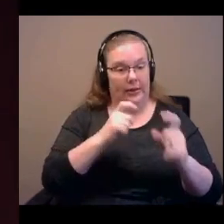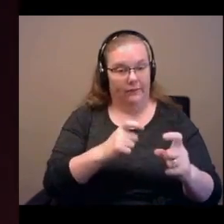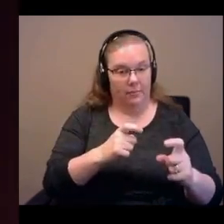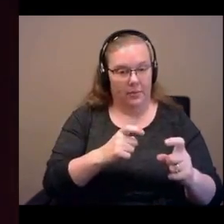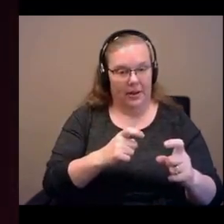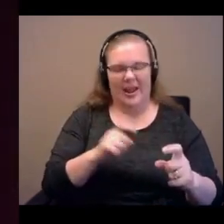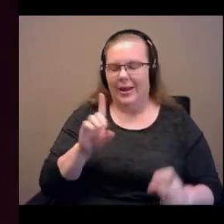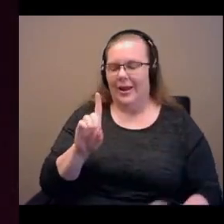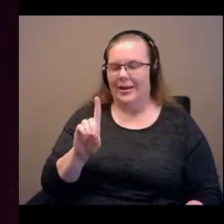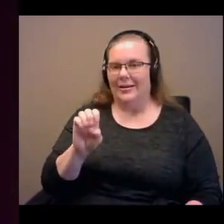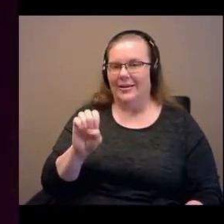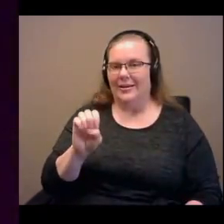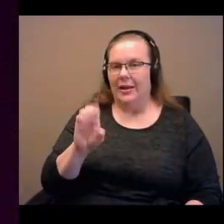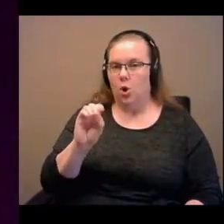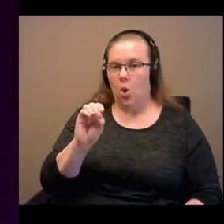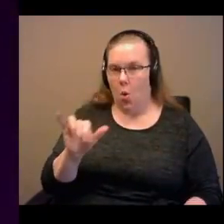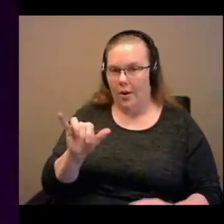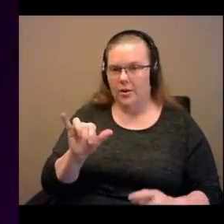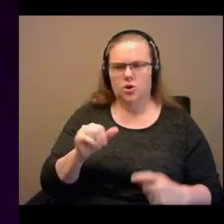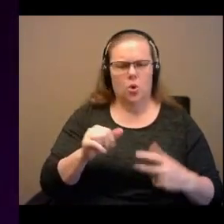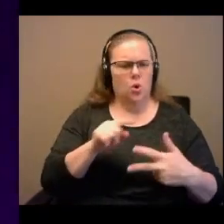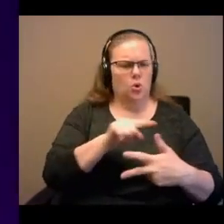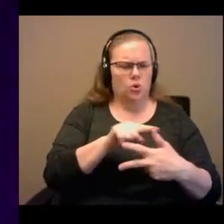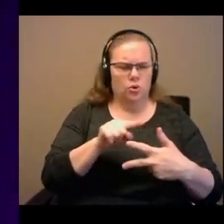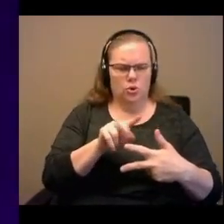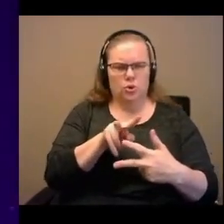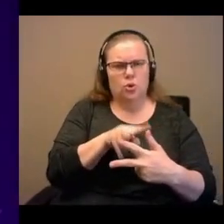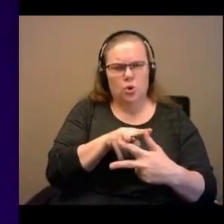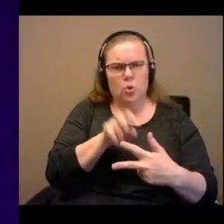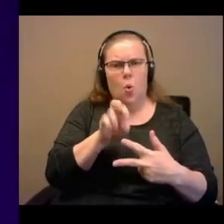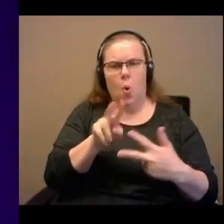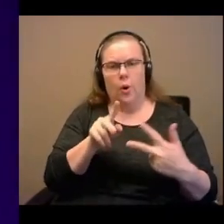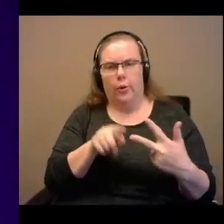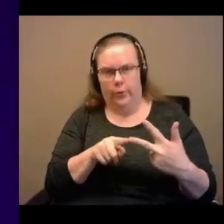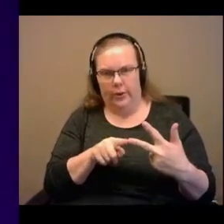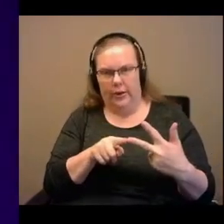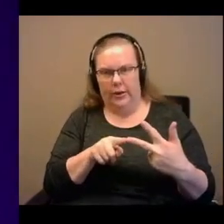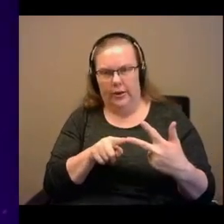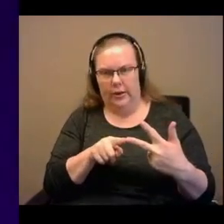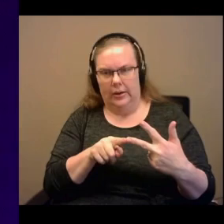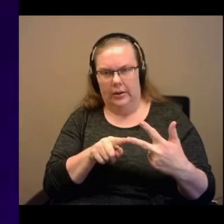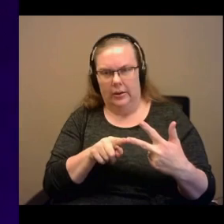and then they’ll feel like they have to pick the one I suggested. Is that gonna work? No, not only